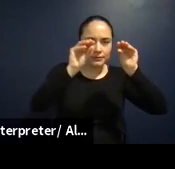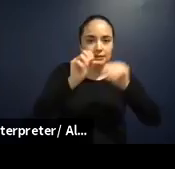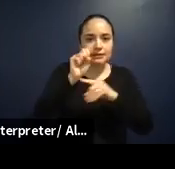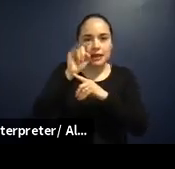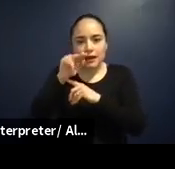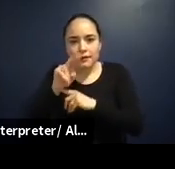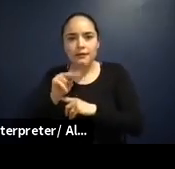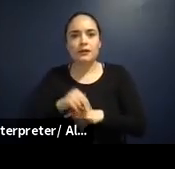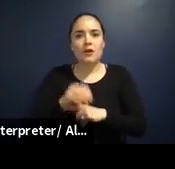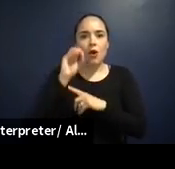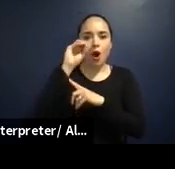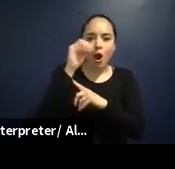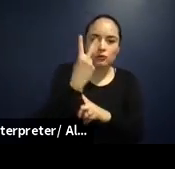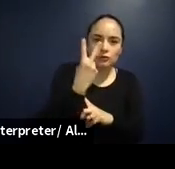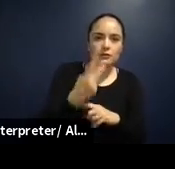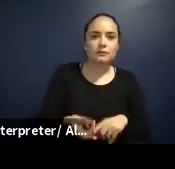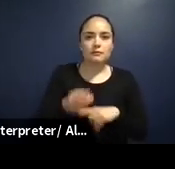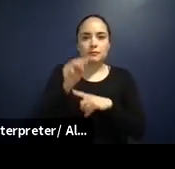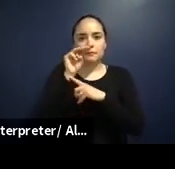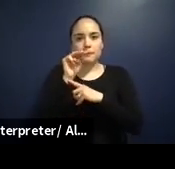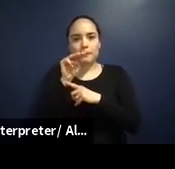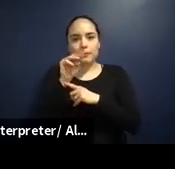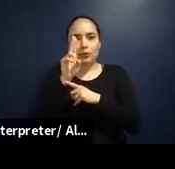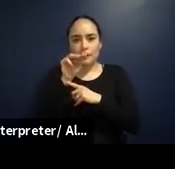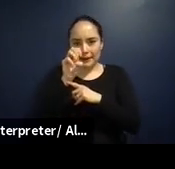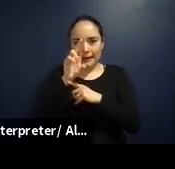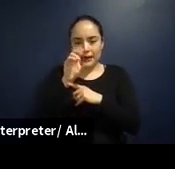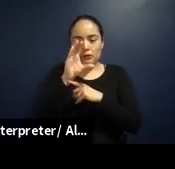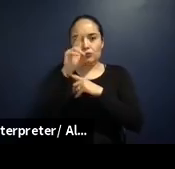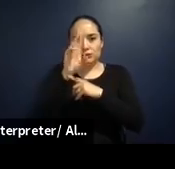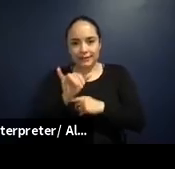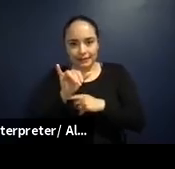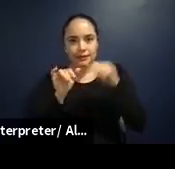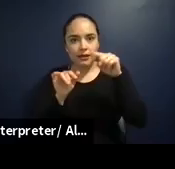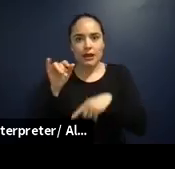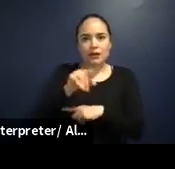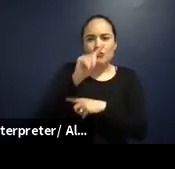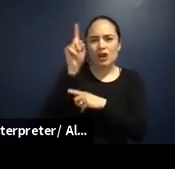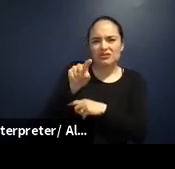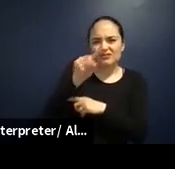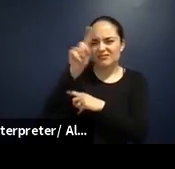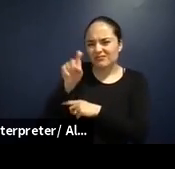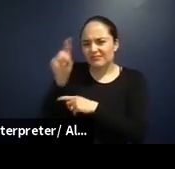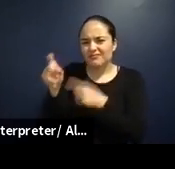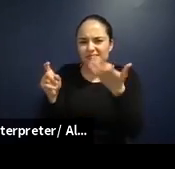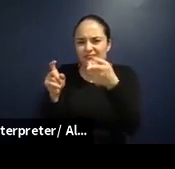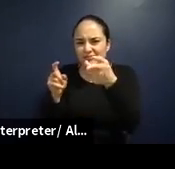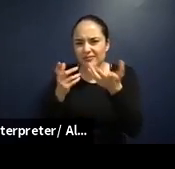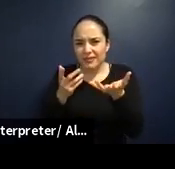And question mark is the fictional material in Minecraft that we don't know what this is, it comes